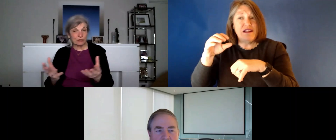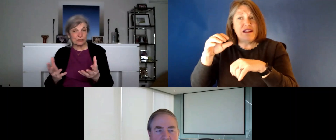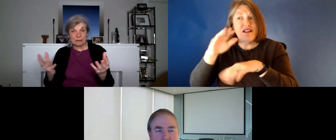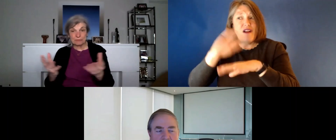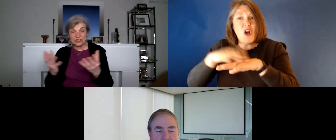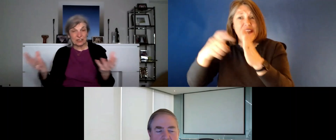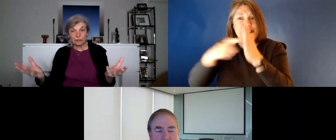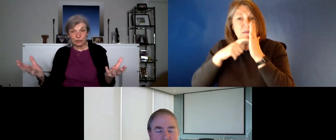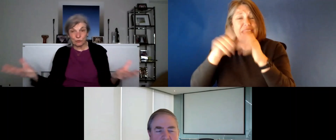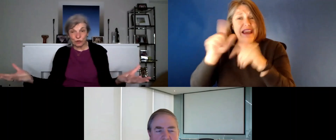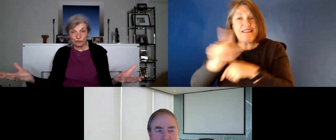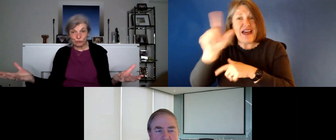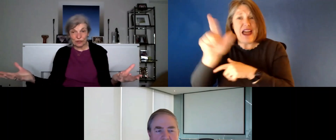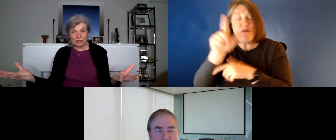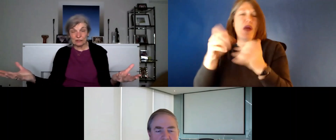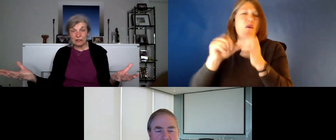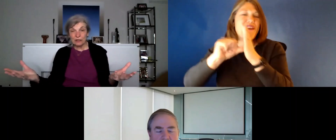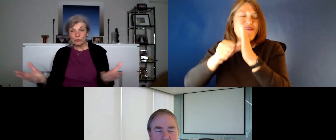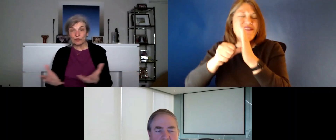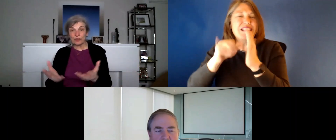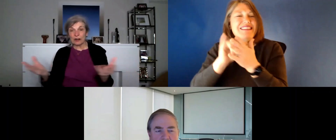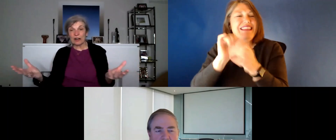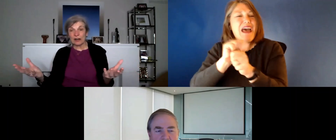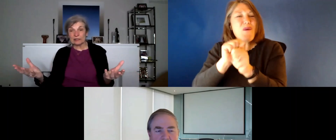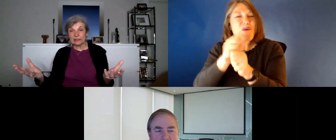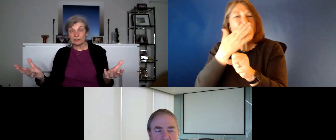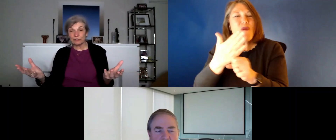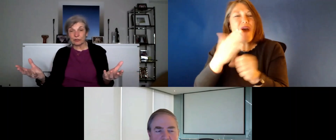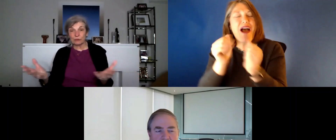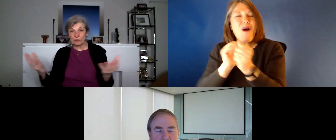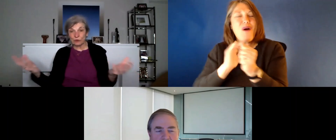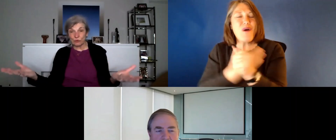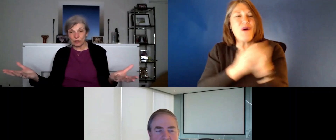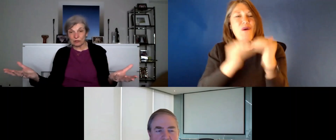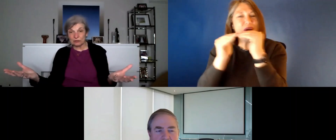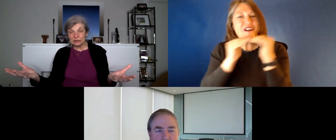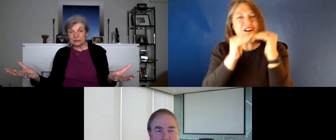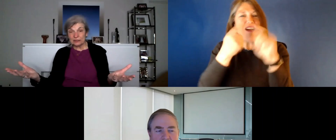because that particularly works will 06:15:05 with our colleagues around the world.